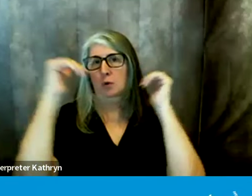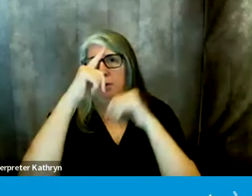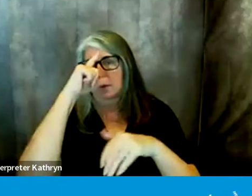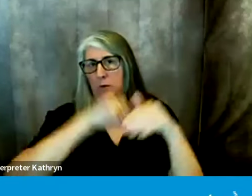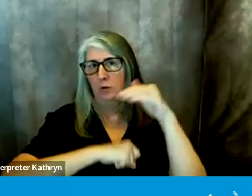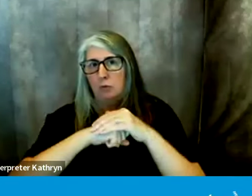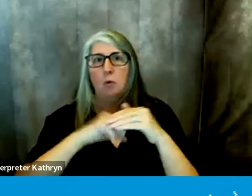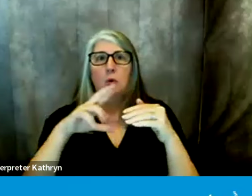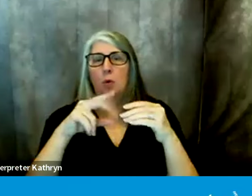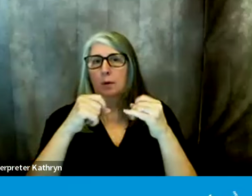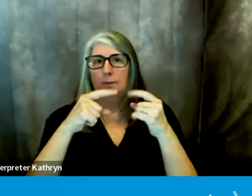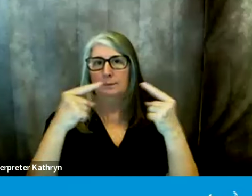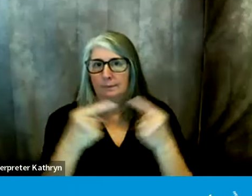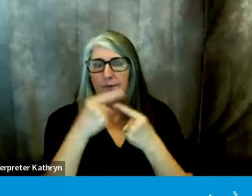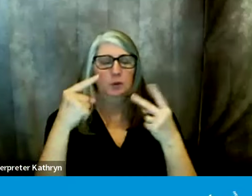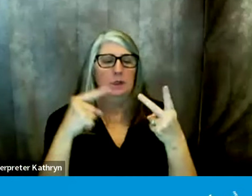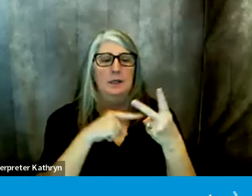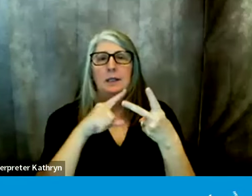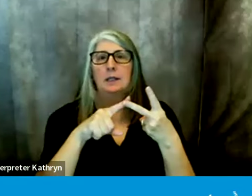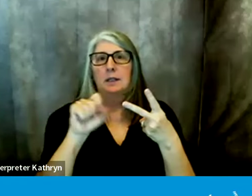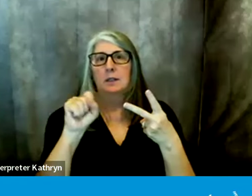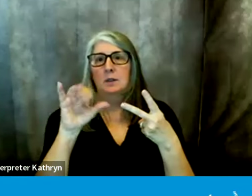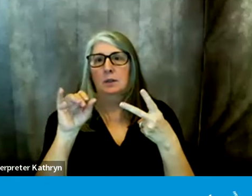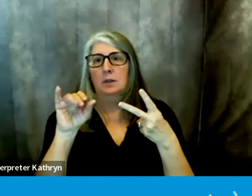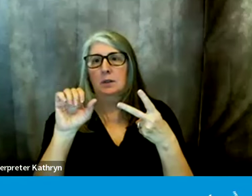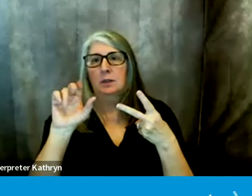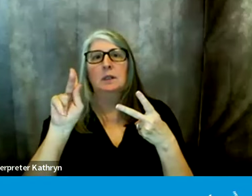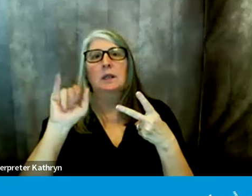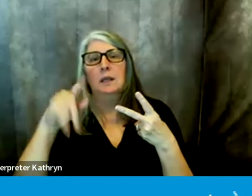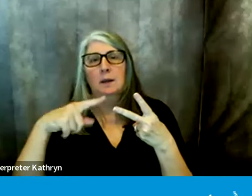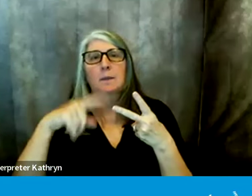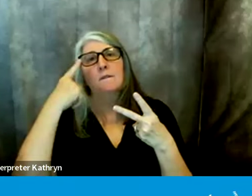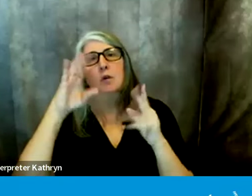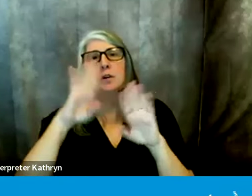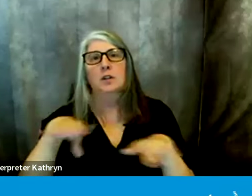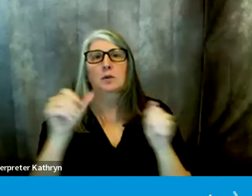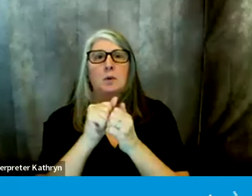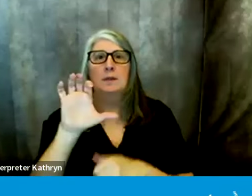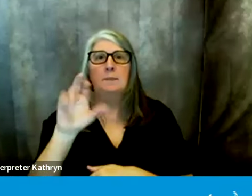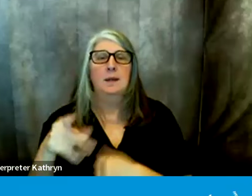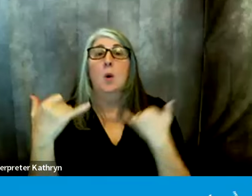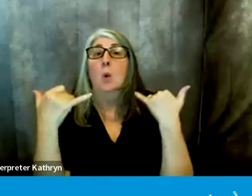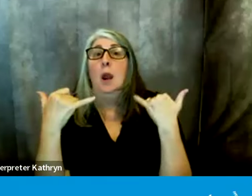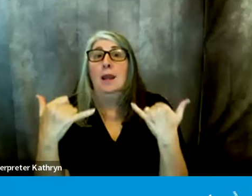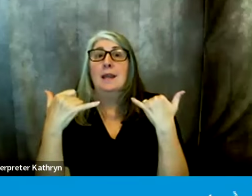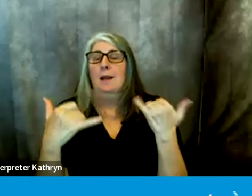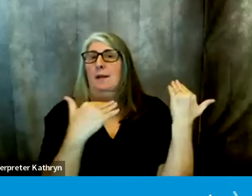And SCiP is intended to treat movement disorders in children with CP. That's the scope of the indications